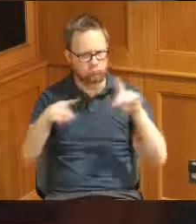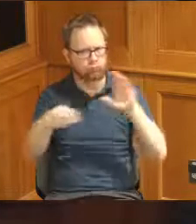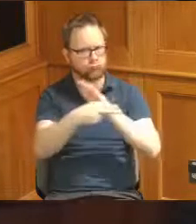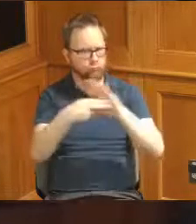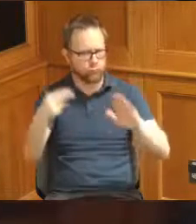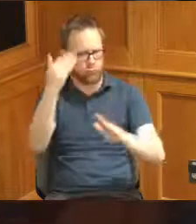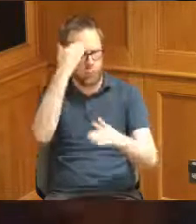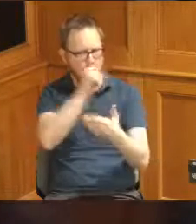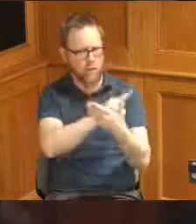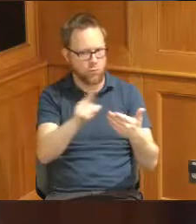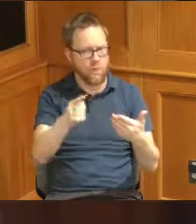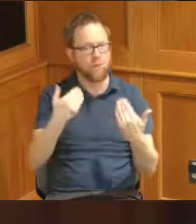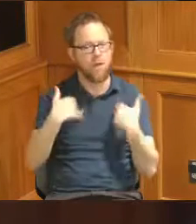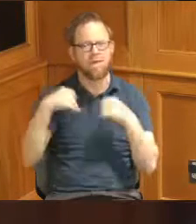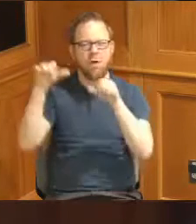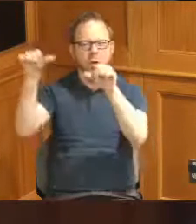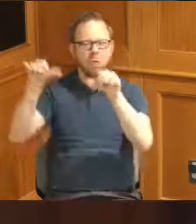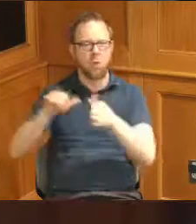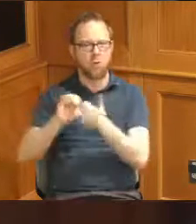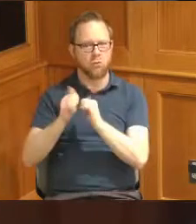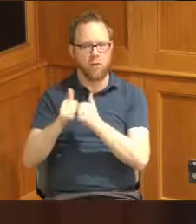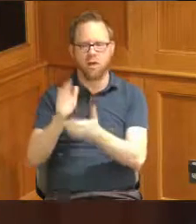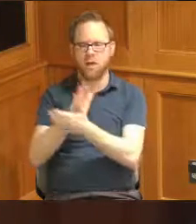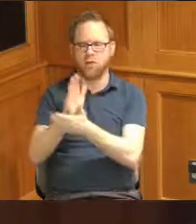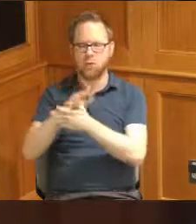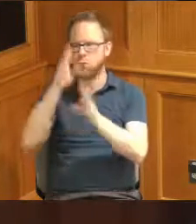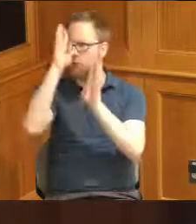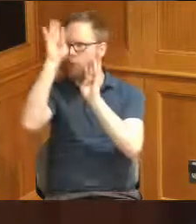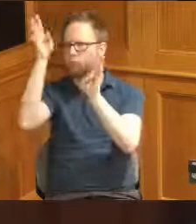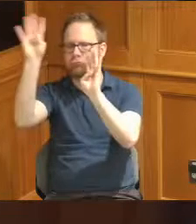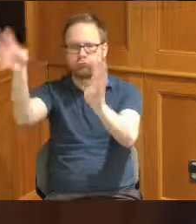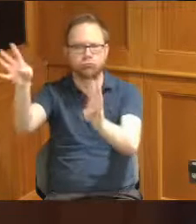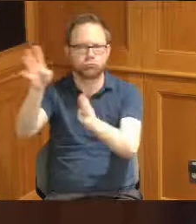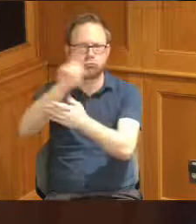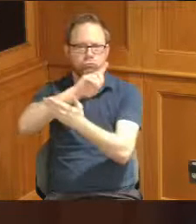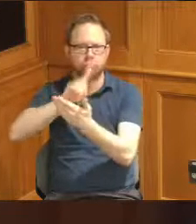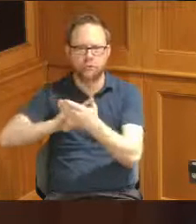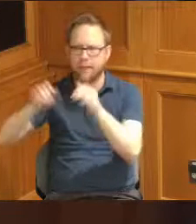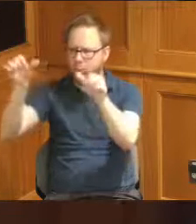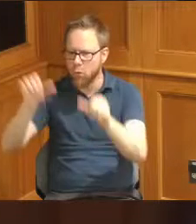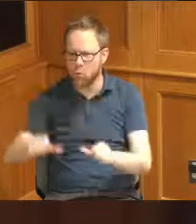contest going on with schools we're doing several presentations around the county again just trying